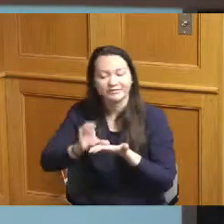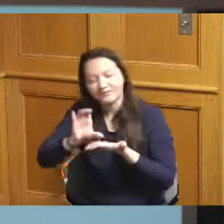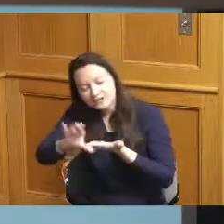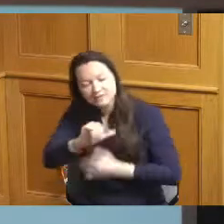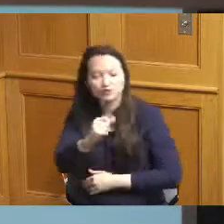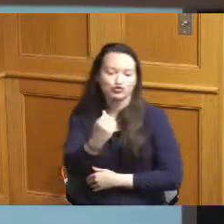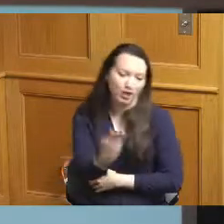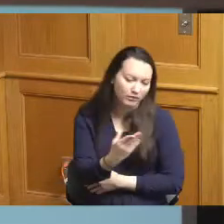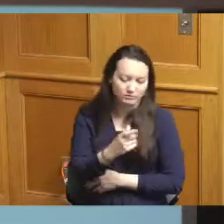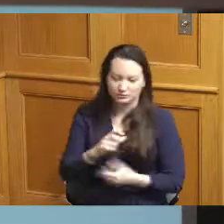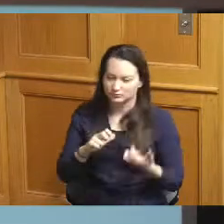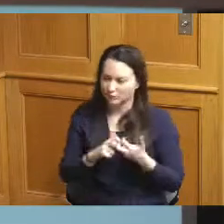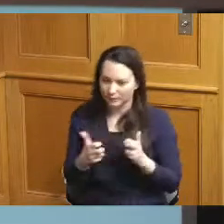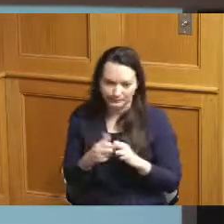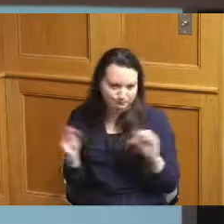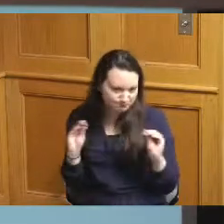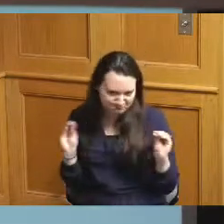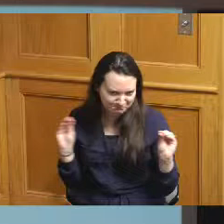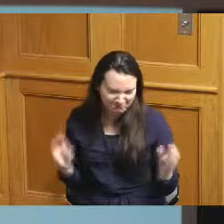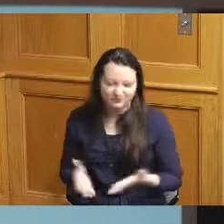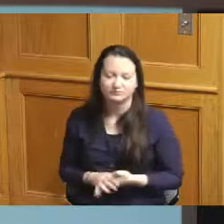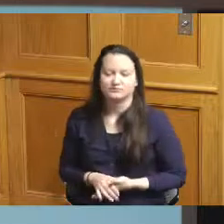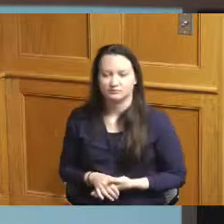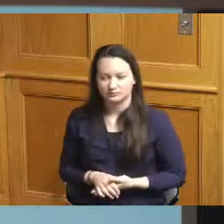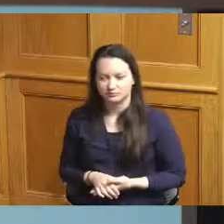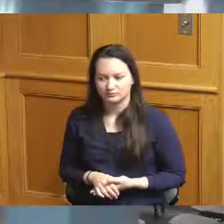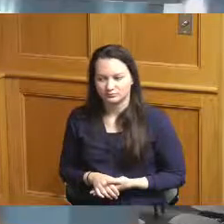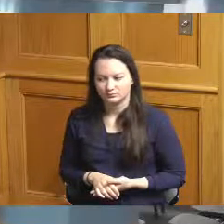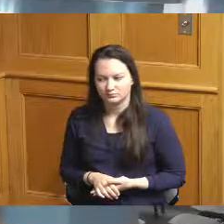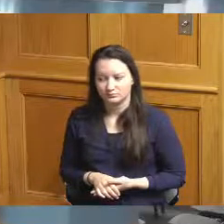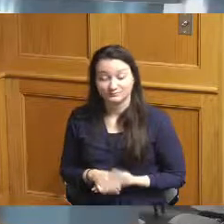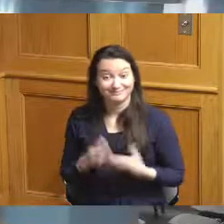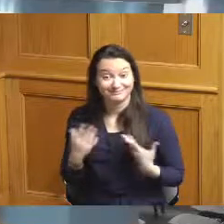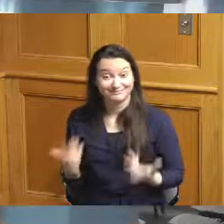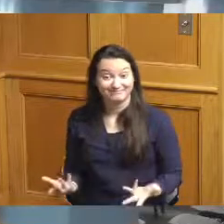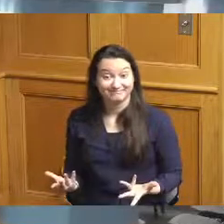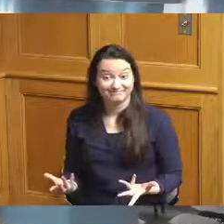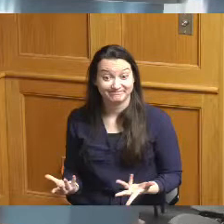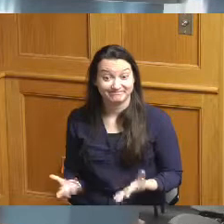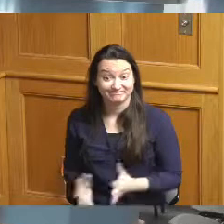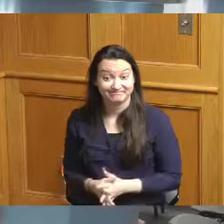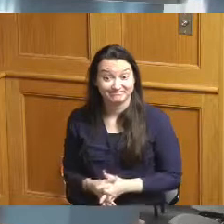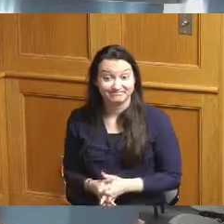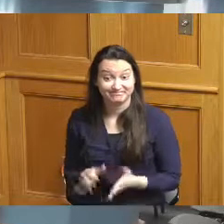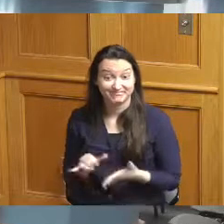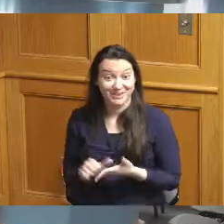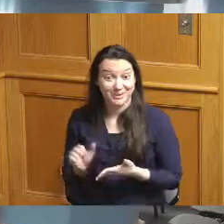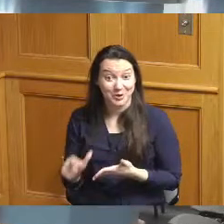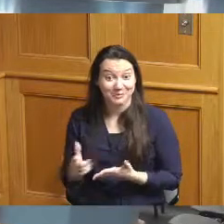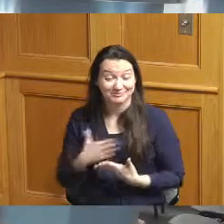there's no problems with their performance so and that's it I'll be happy to answer any questions